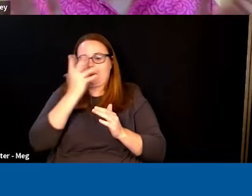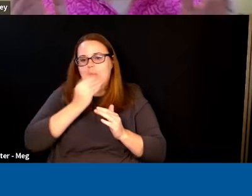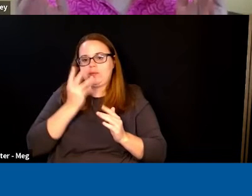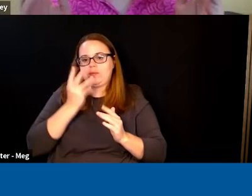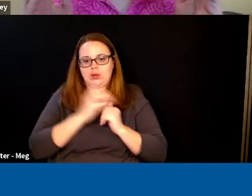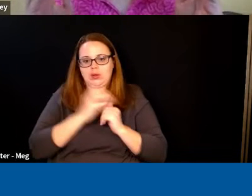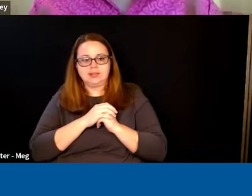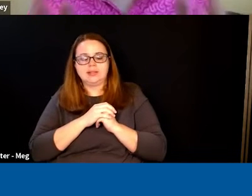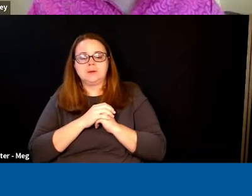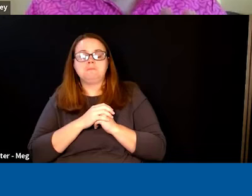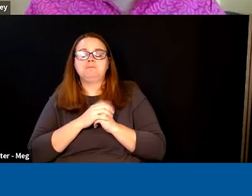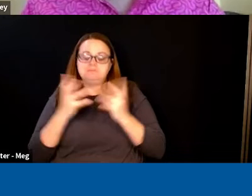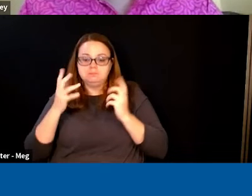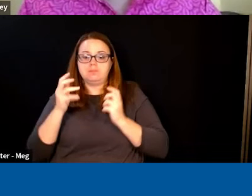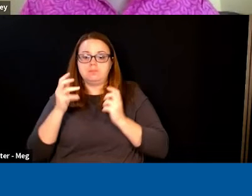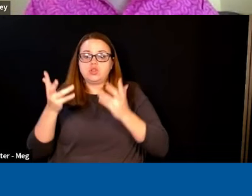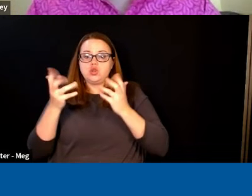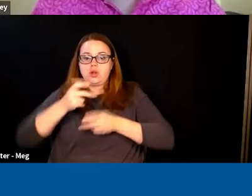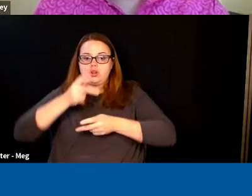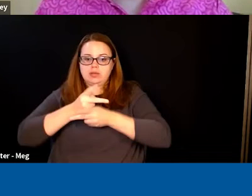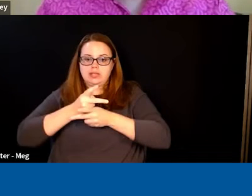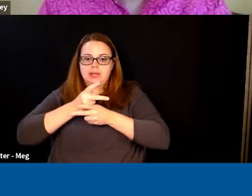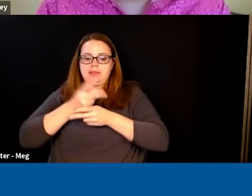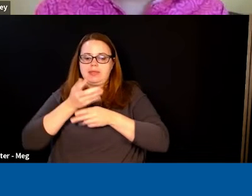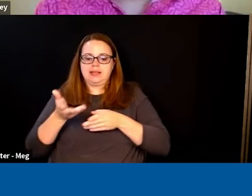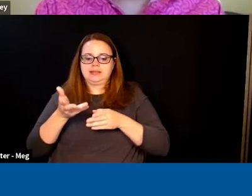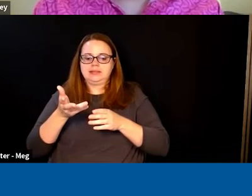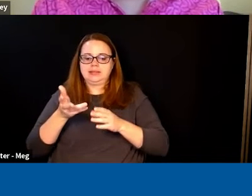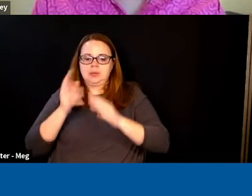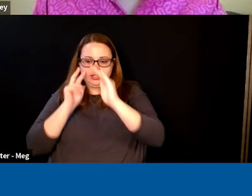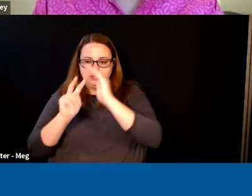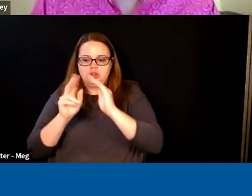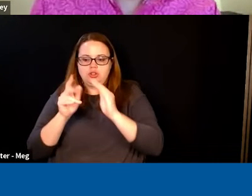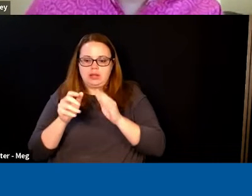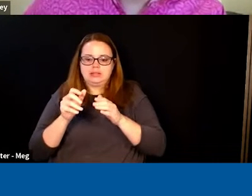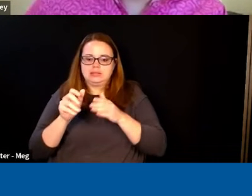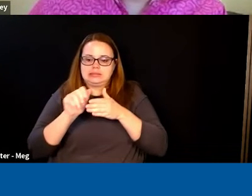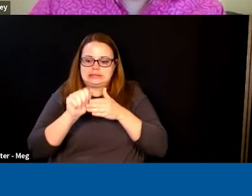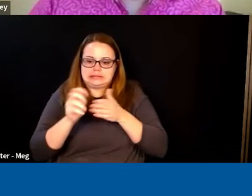So like, you want to keep things predictable here. You want gentle nudges, not complete overhauls.